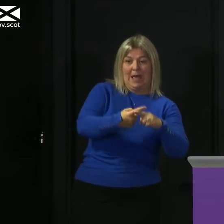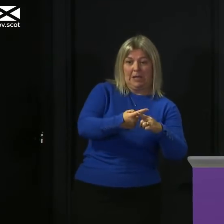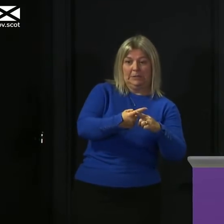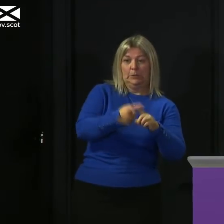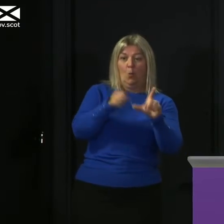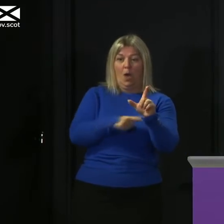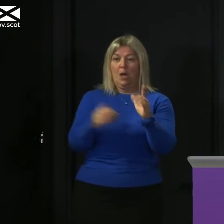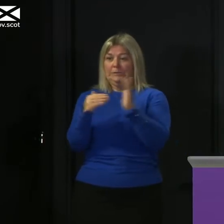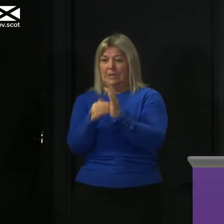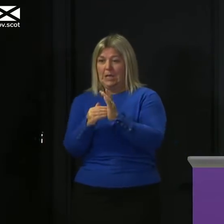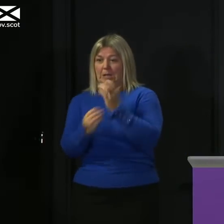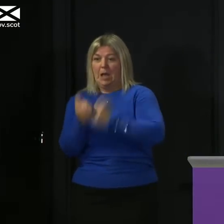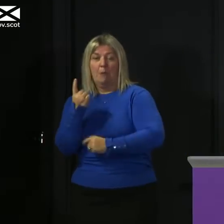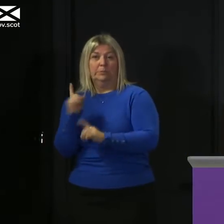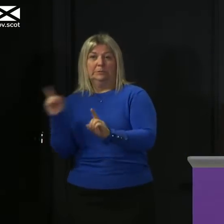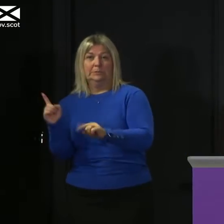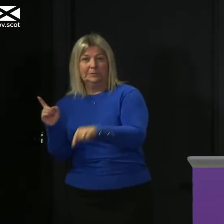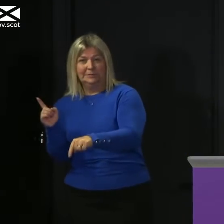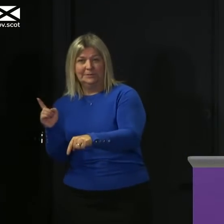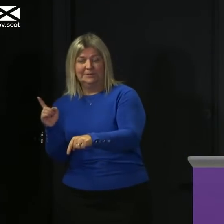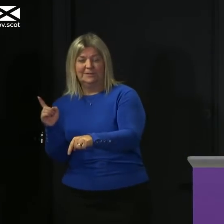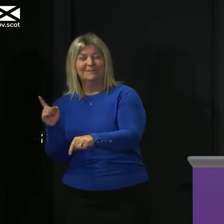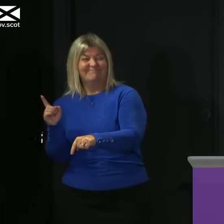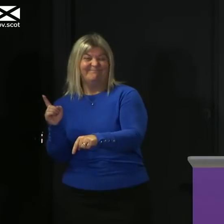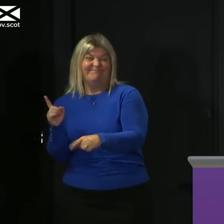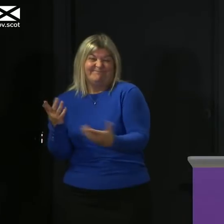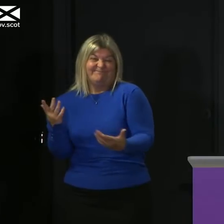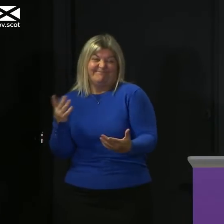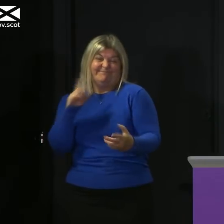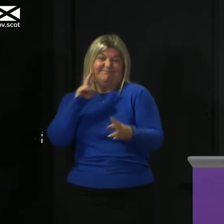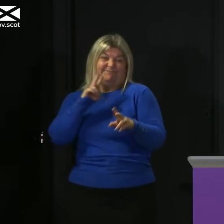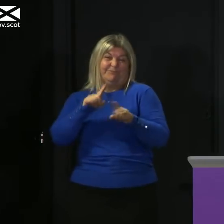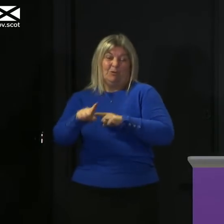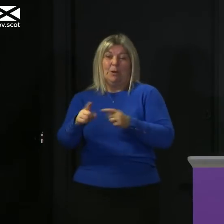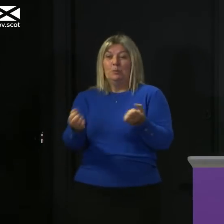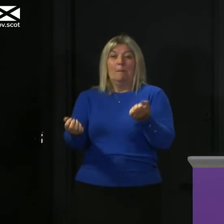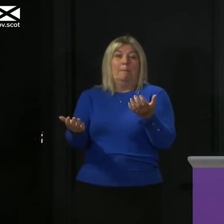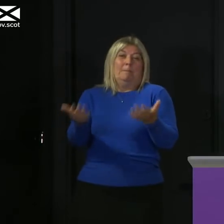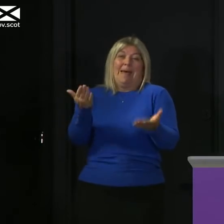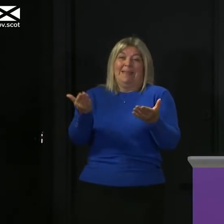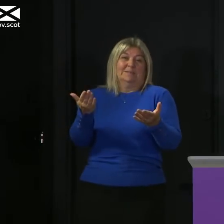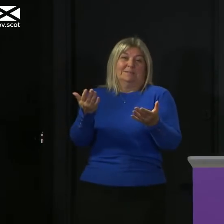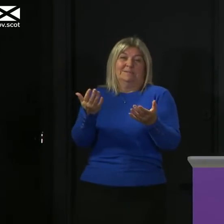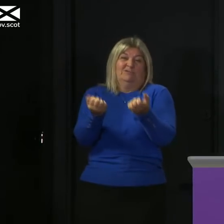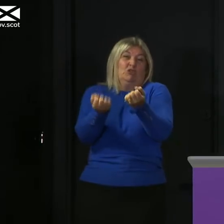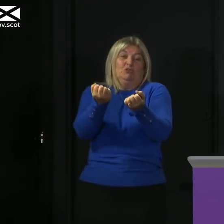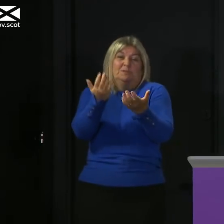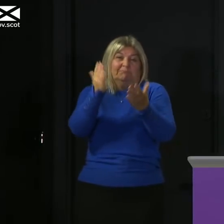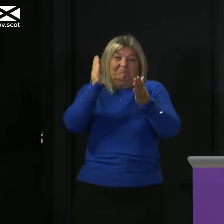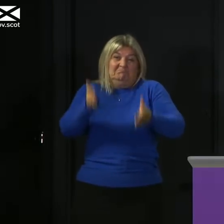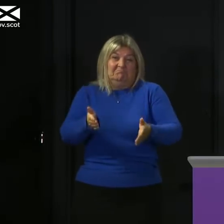balanced judgments. I suppose the most meaningful thing I can maybe say in this context is that,